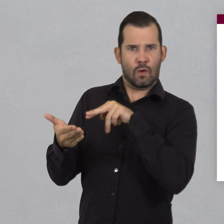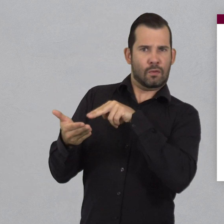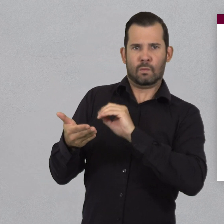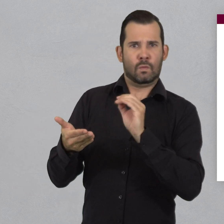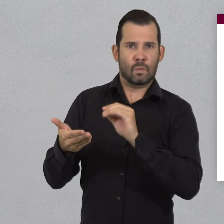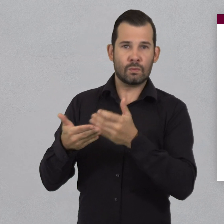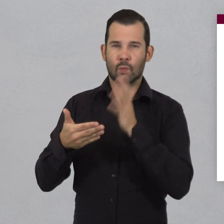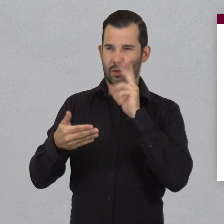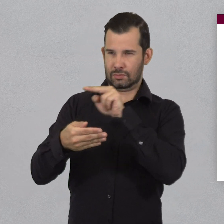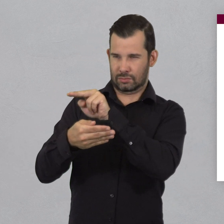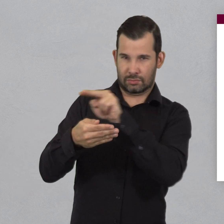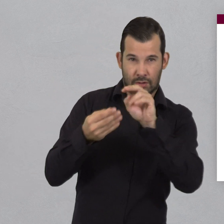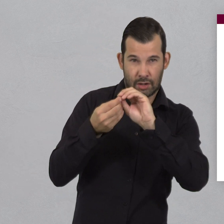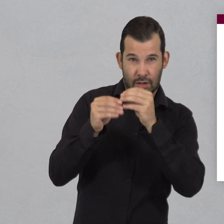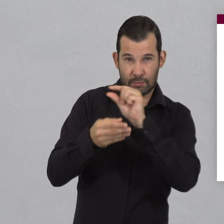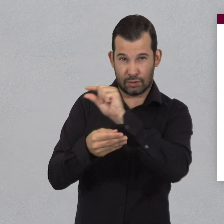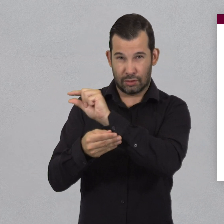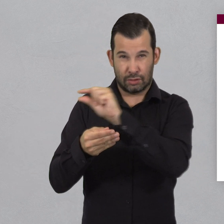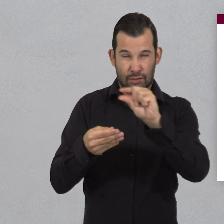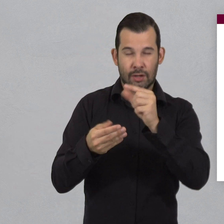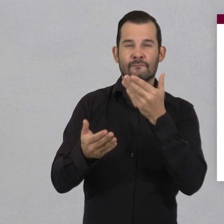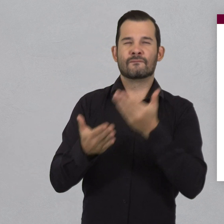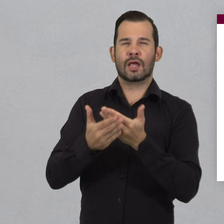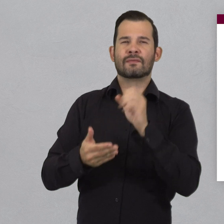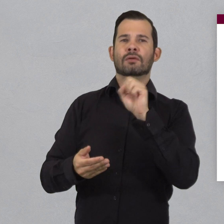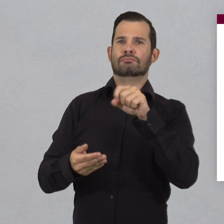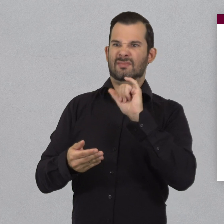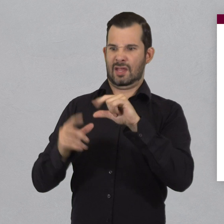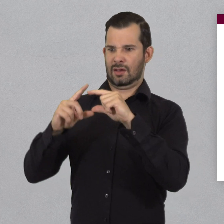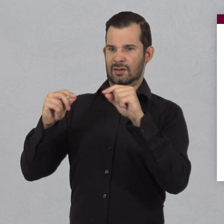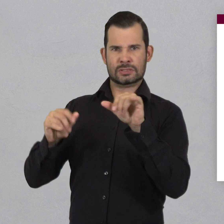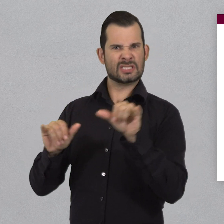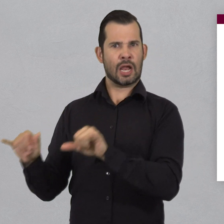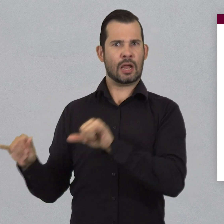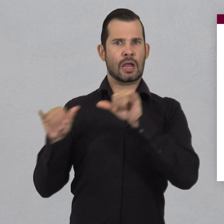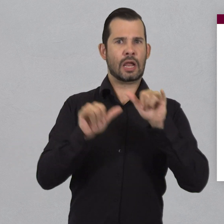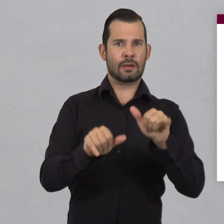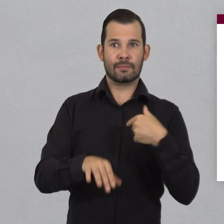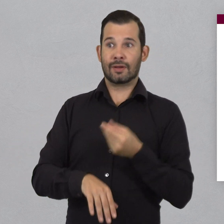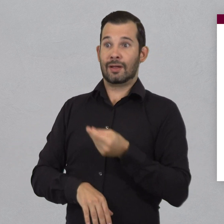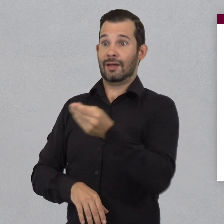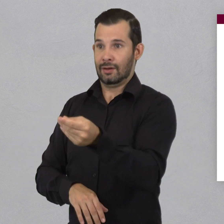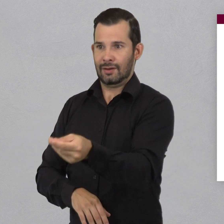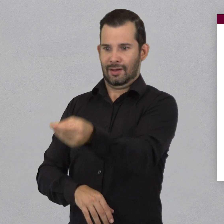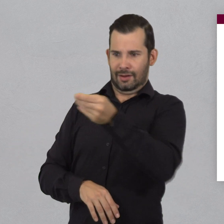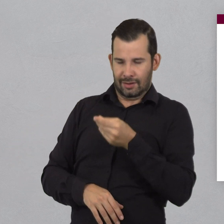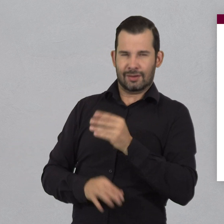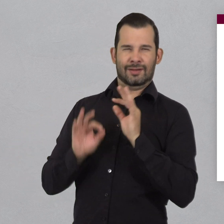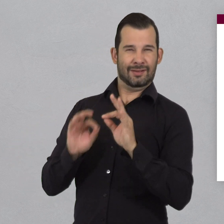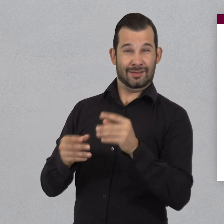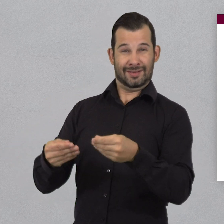unfolding the ballot—examines its serial number to verify that the ballot is indeed the same one